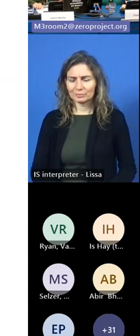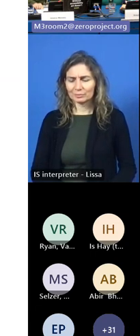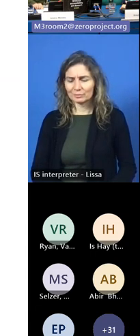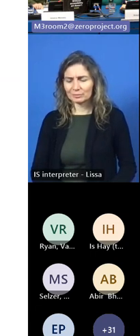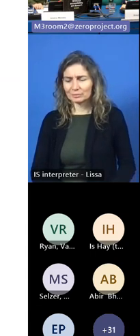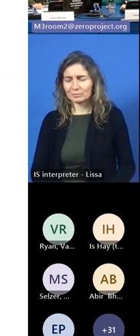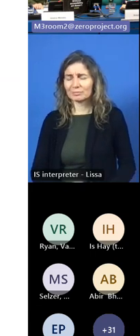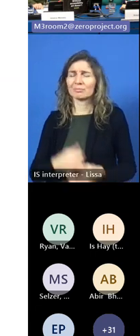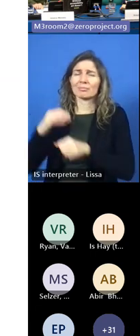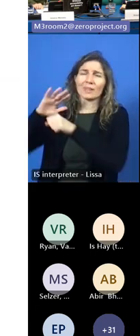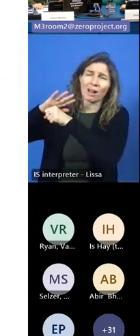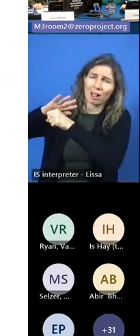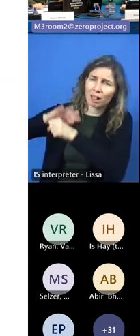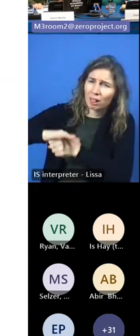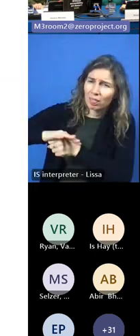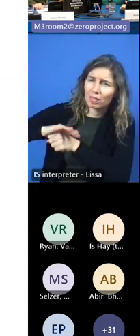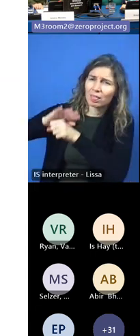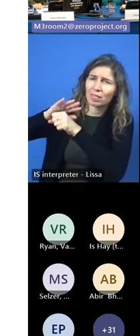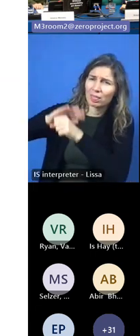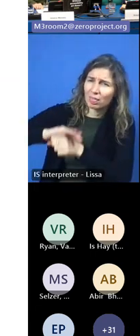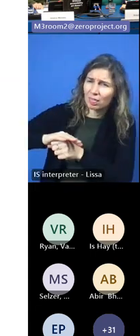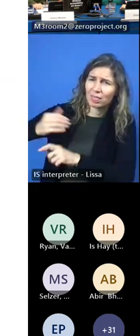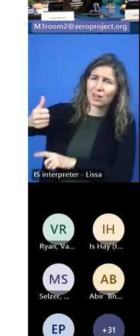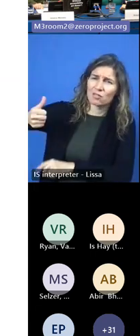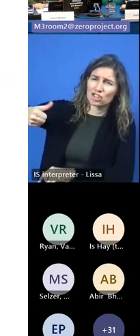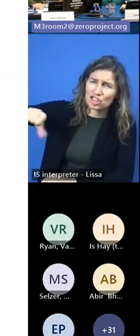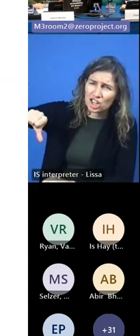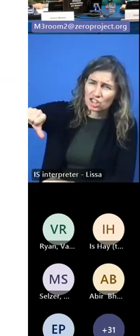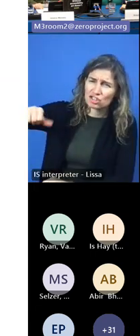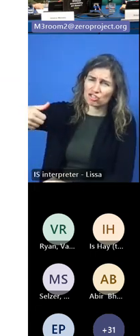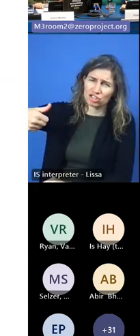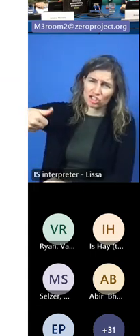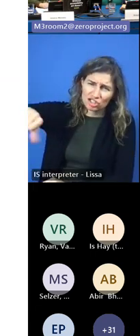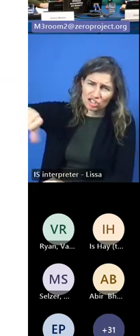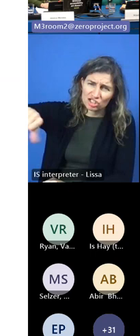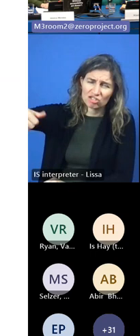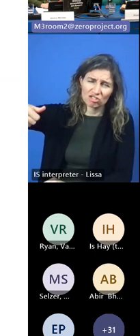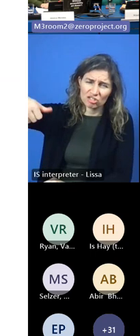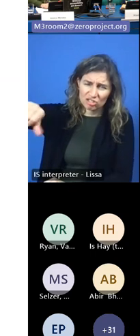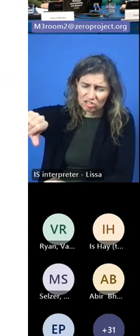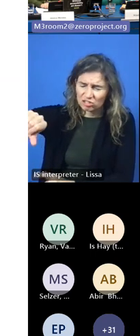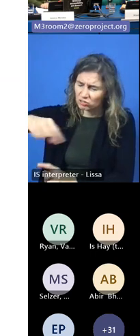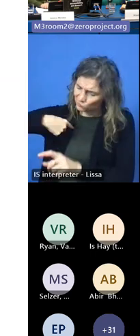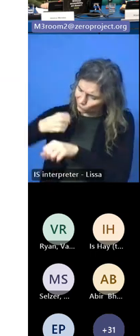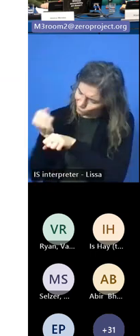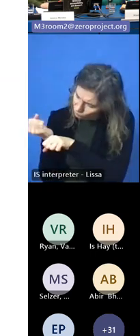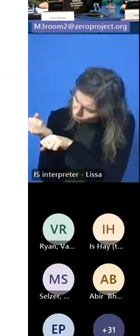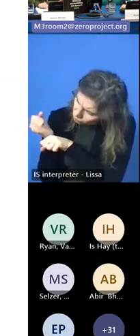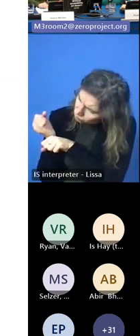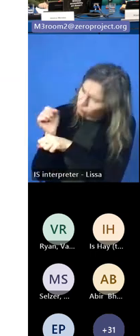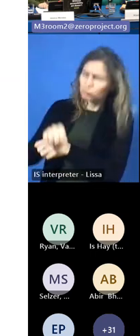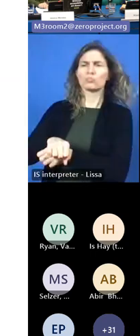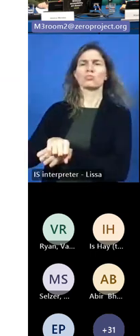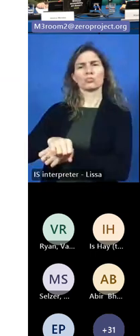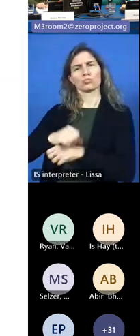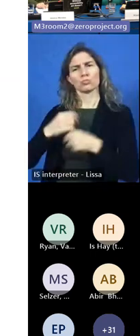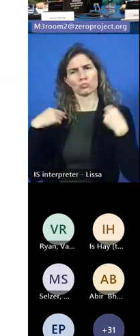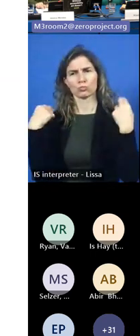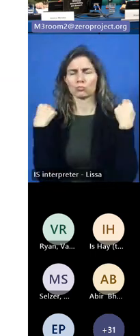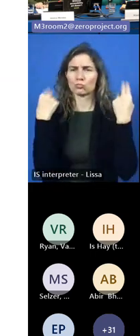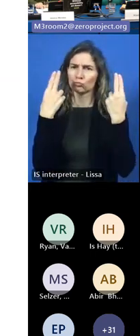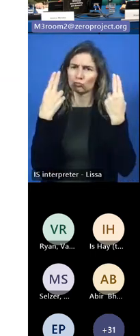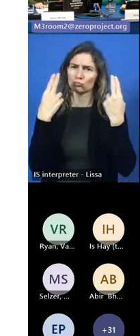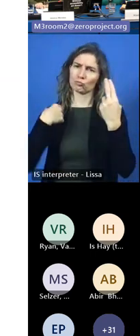all of the rejection that I have suffered. JÉSSICA MENDES: (Language Unknown to Captioner)